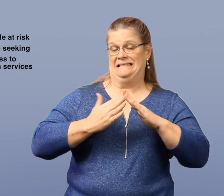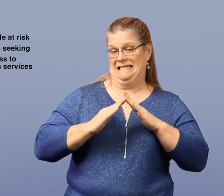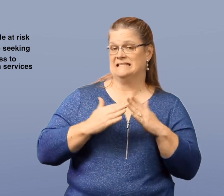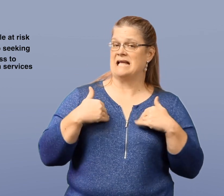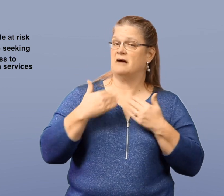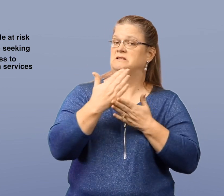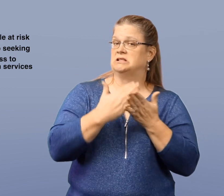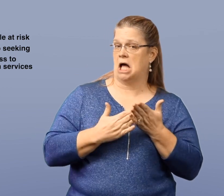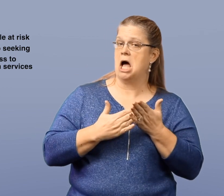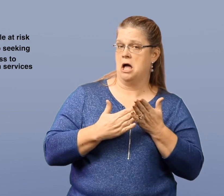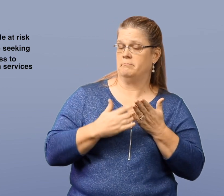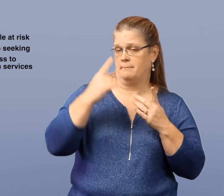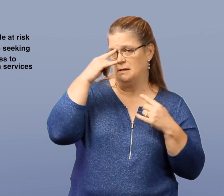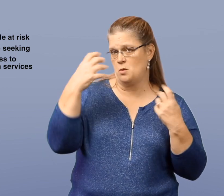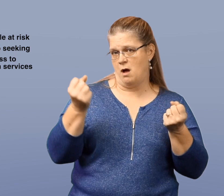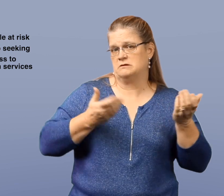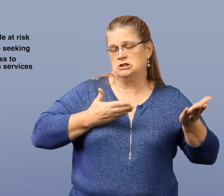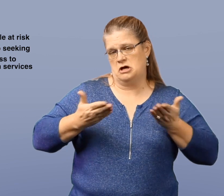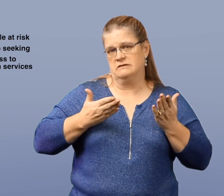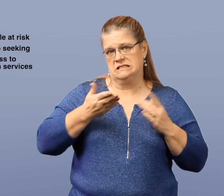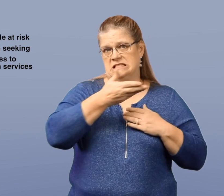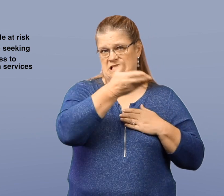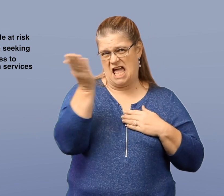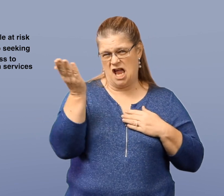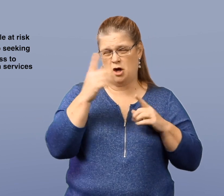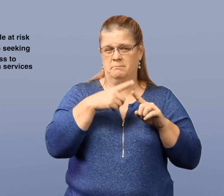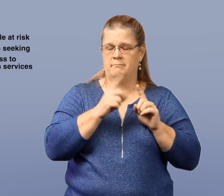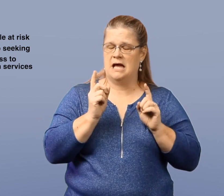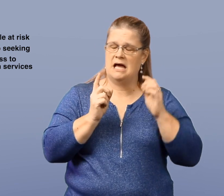although some of the larger cities may have mental health services out there,